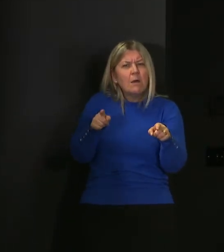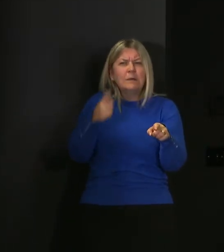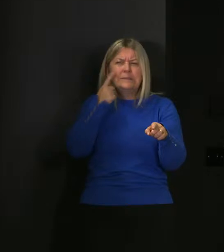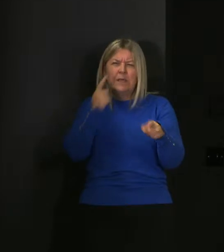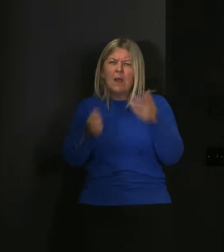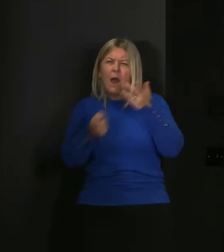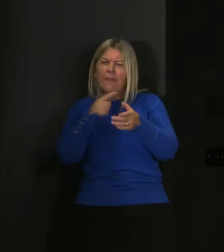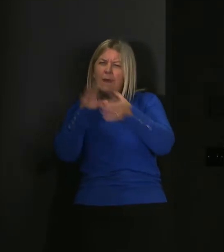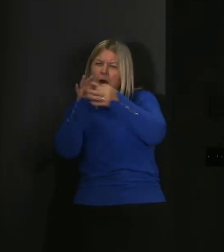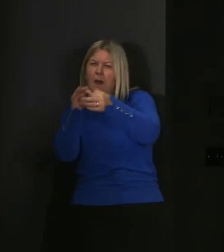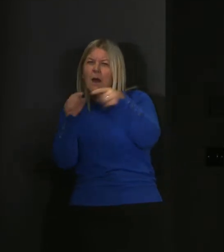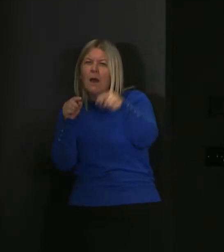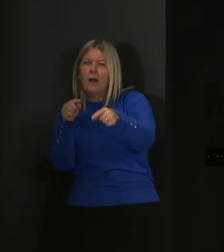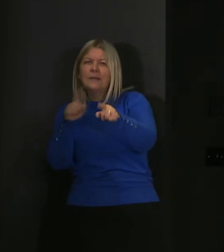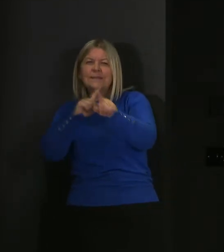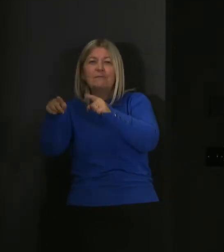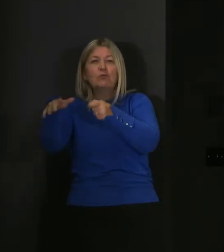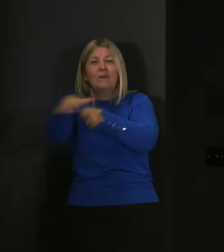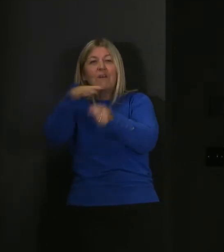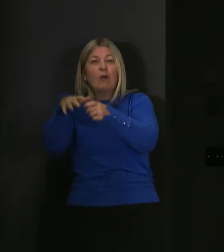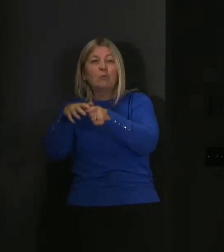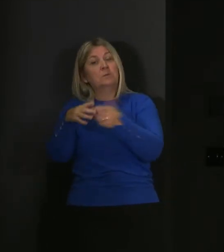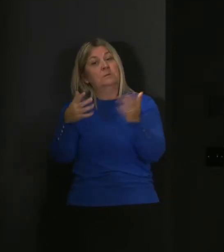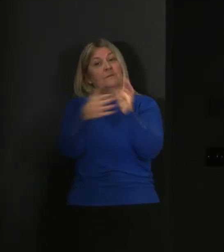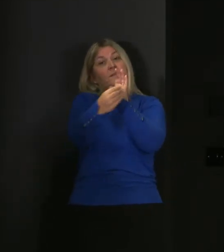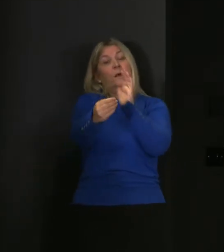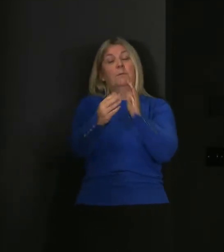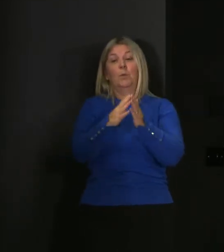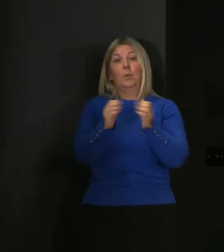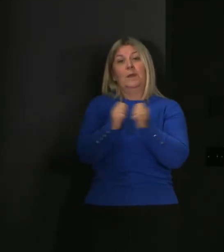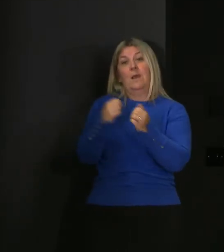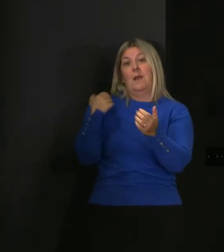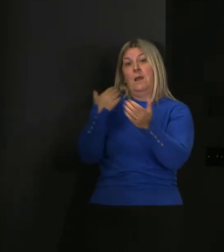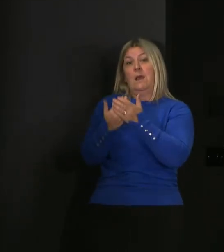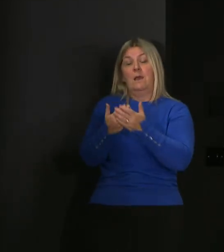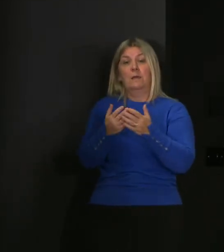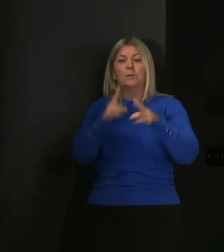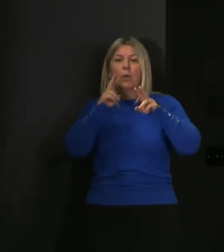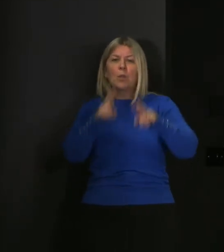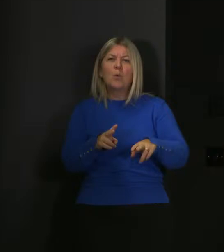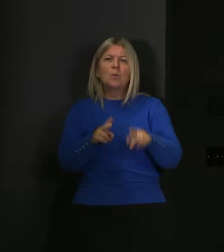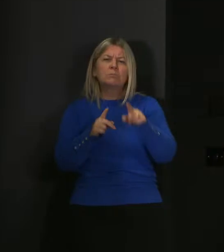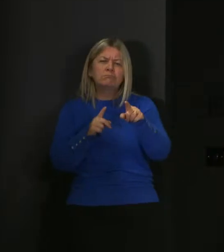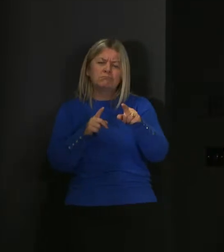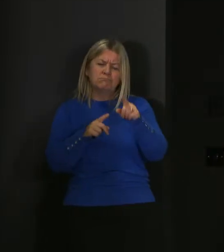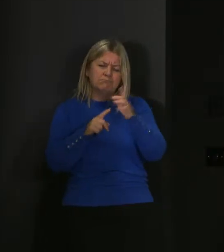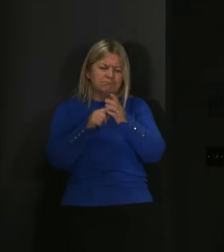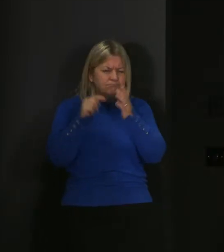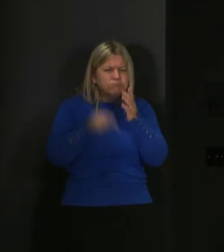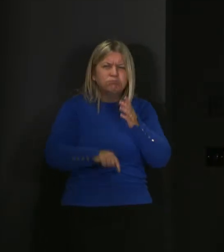environments. So for example, over the weekend we looked in a deep analysis of some of the cases,